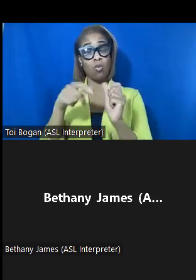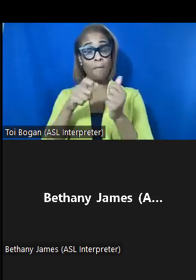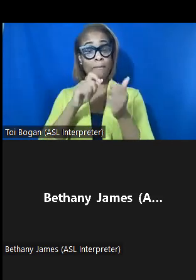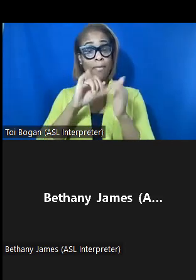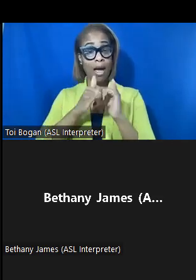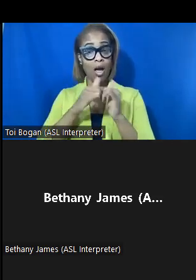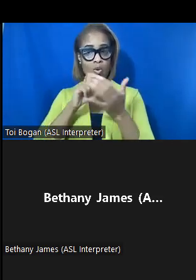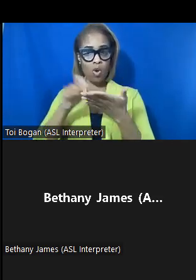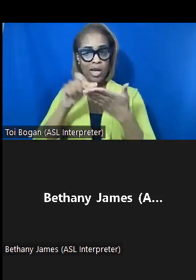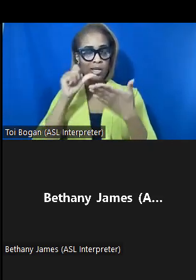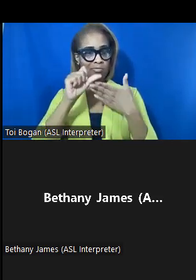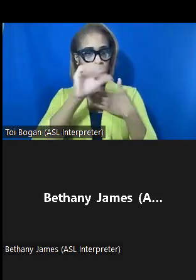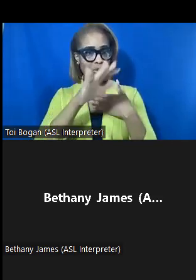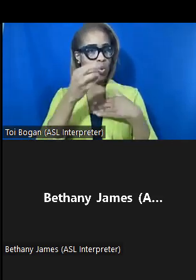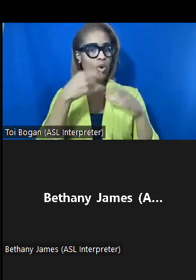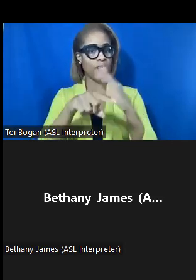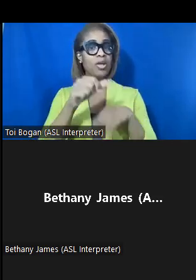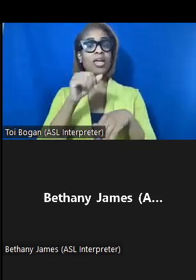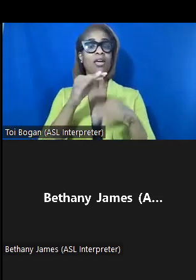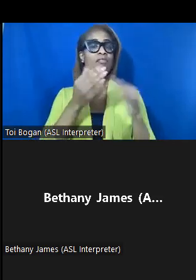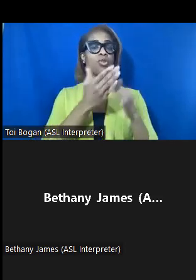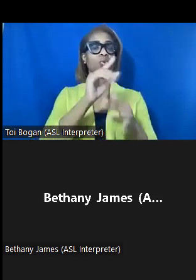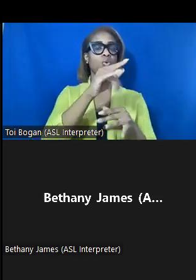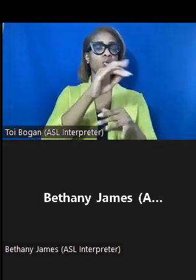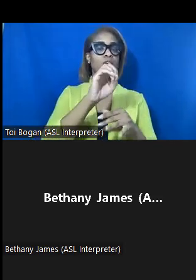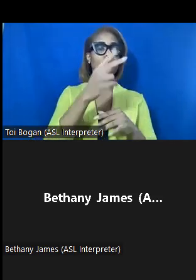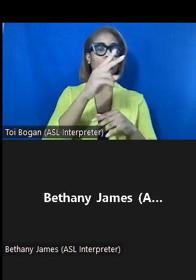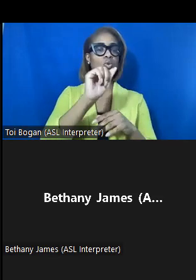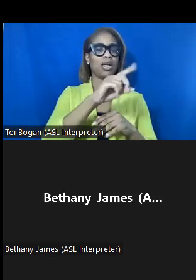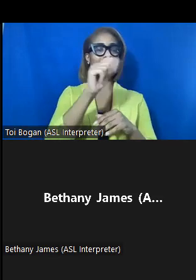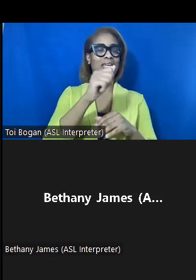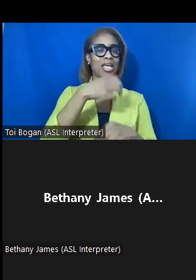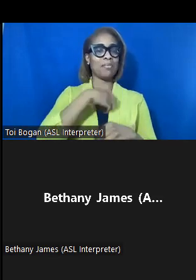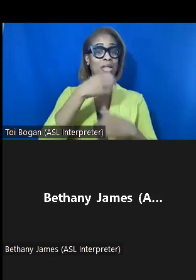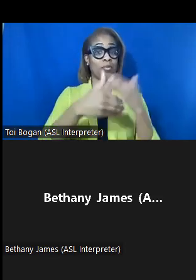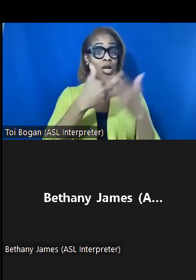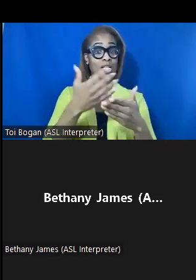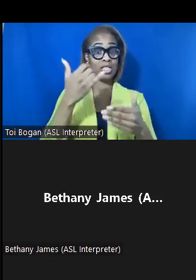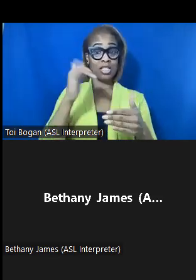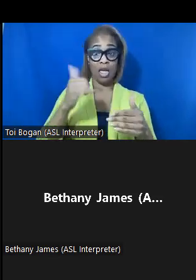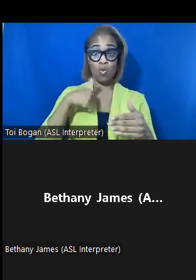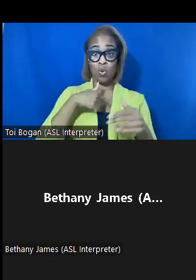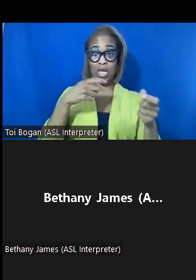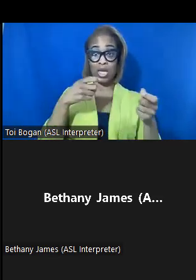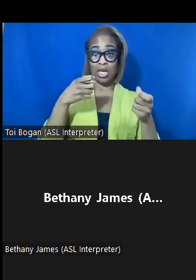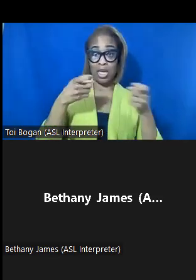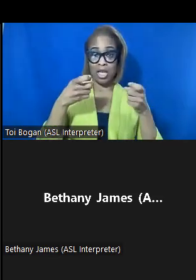If it's through the Title II ADA complaint process that we administer, you can reach out to us directly.